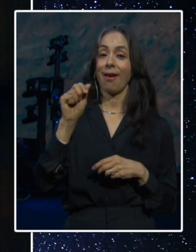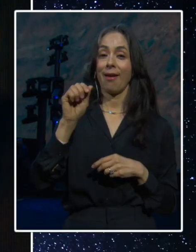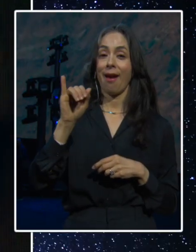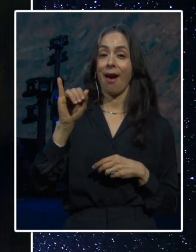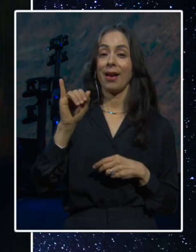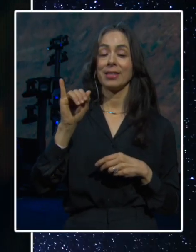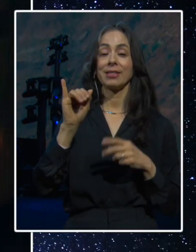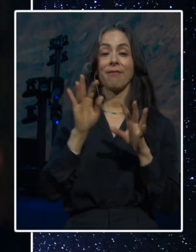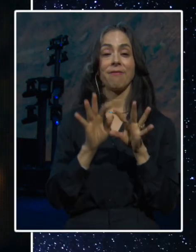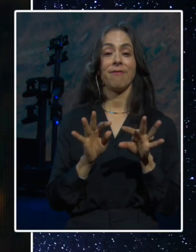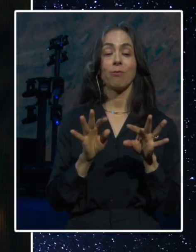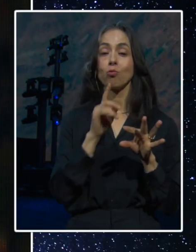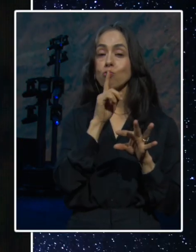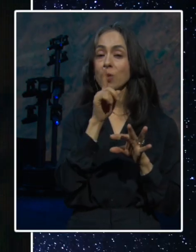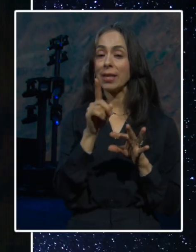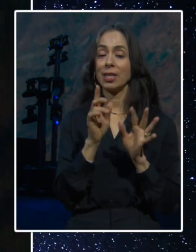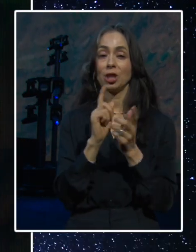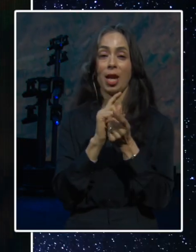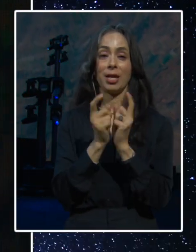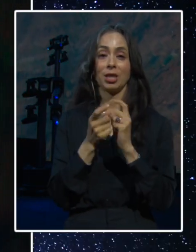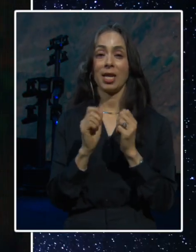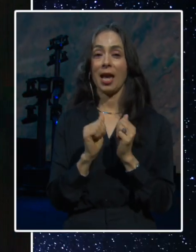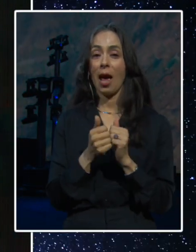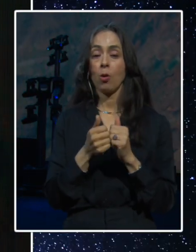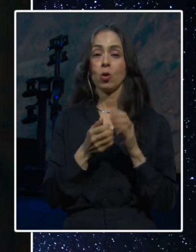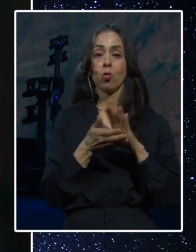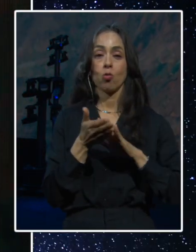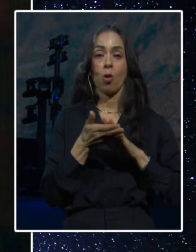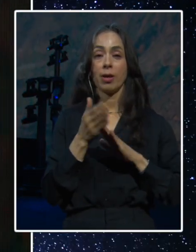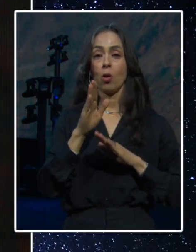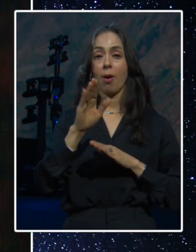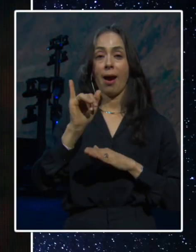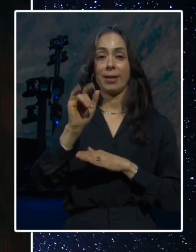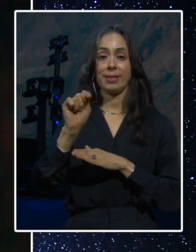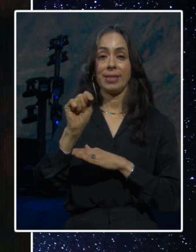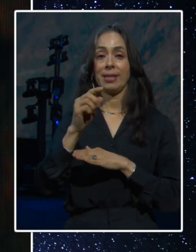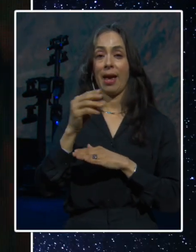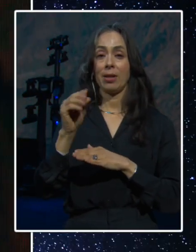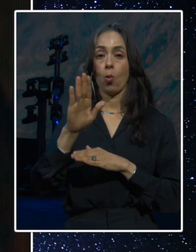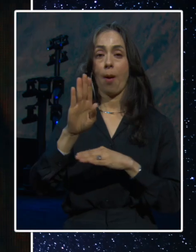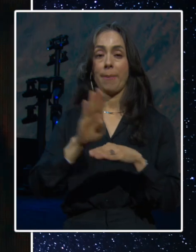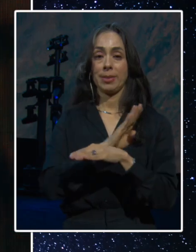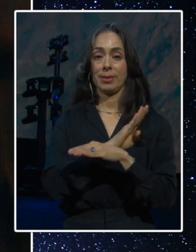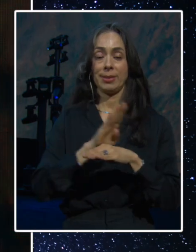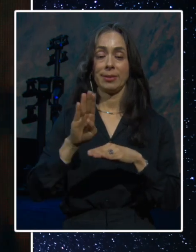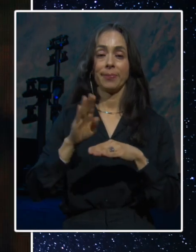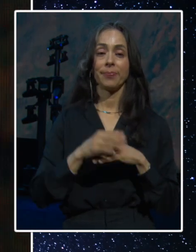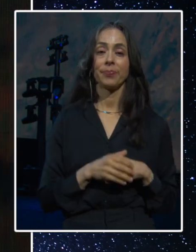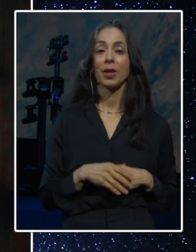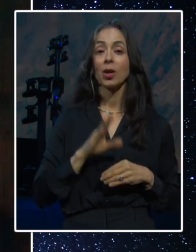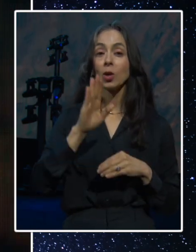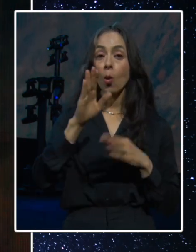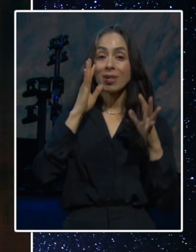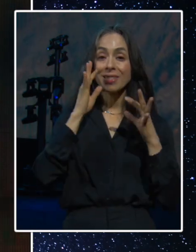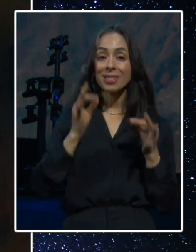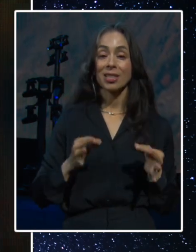First, AI is fundamentally changing how you run your IT and your business.